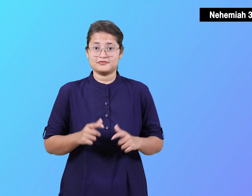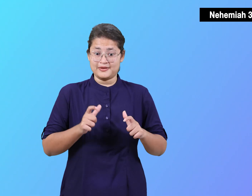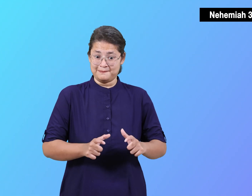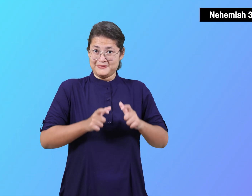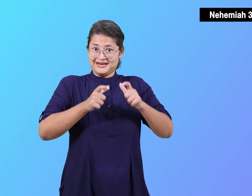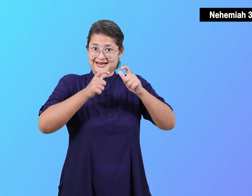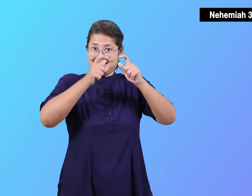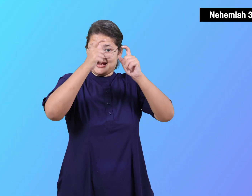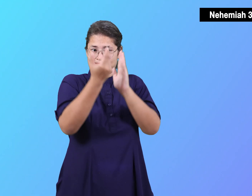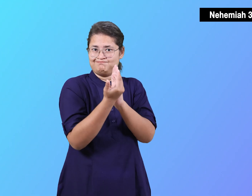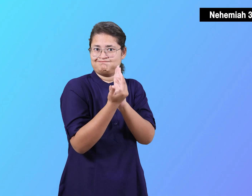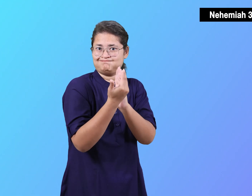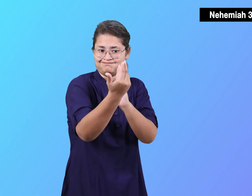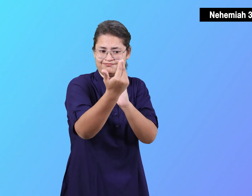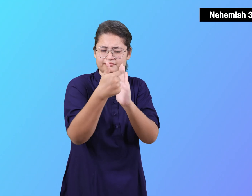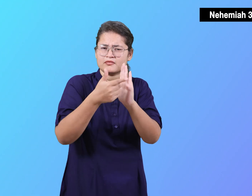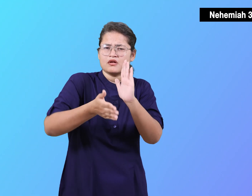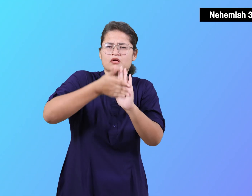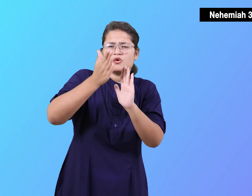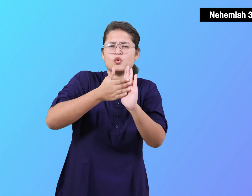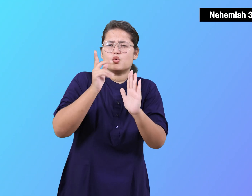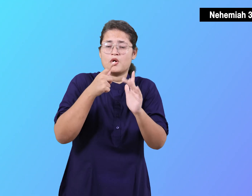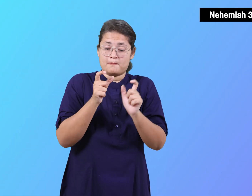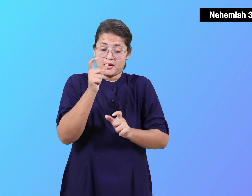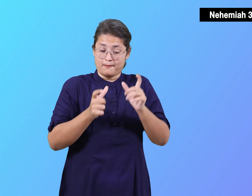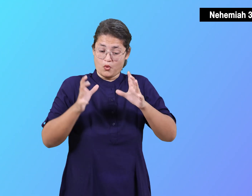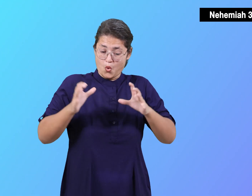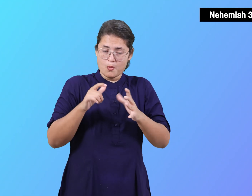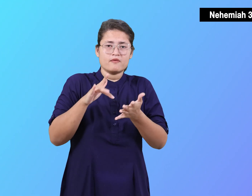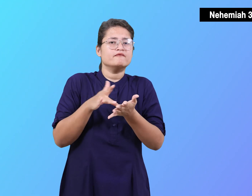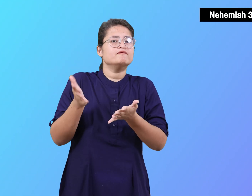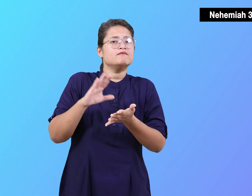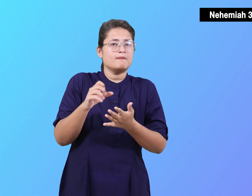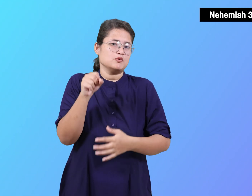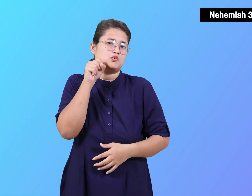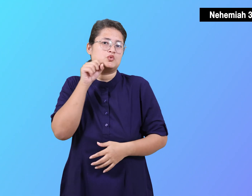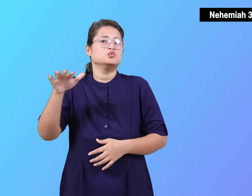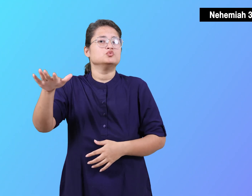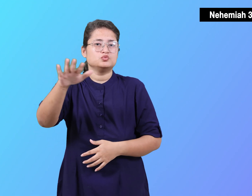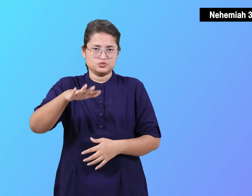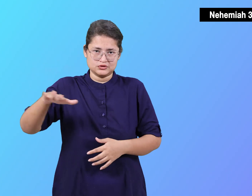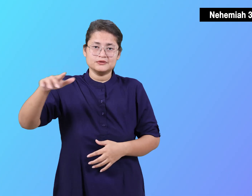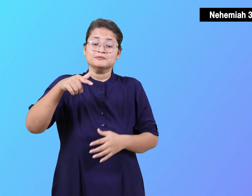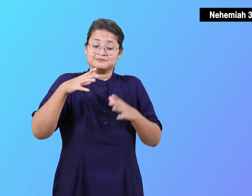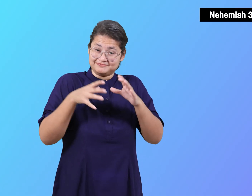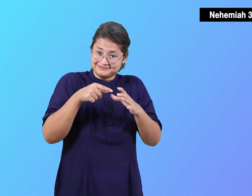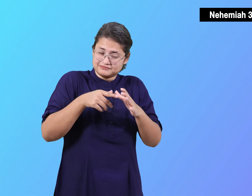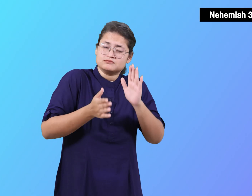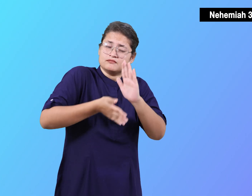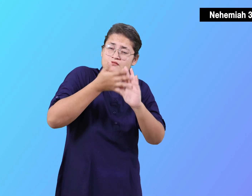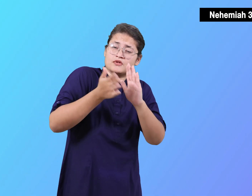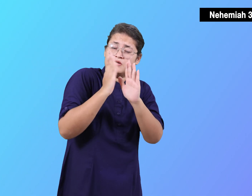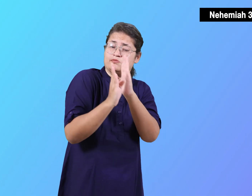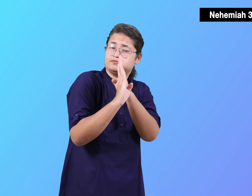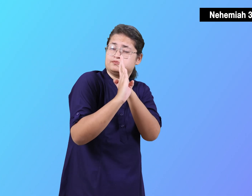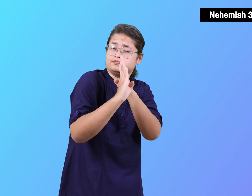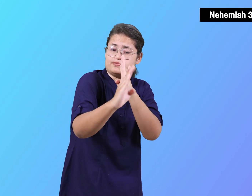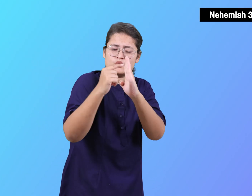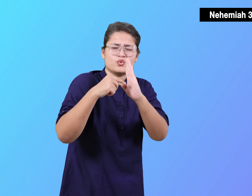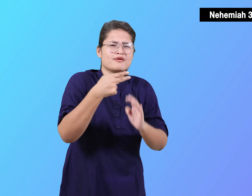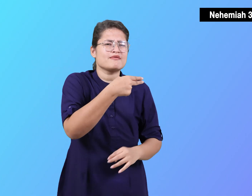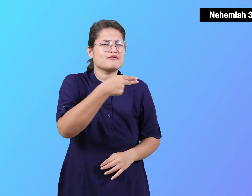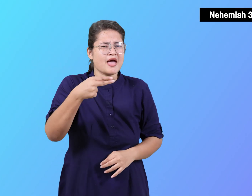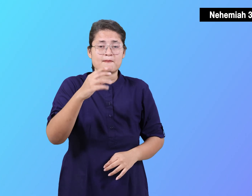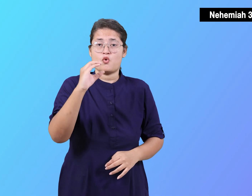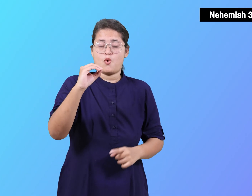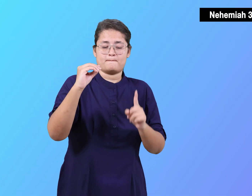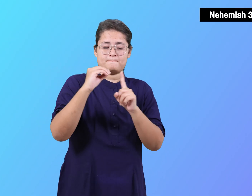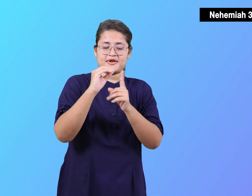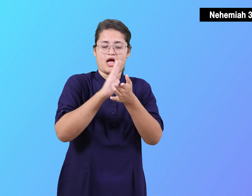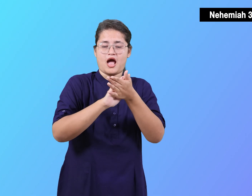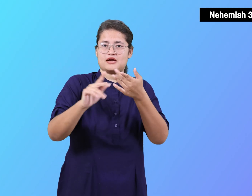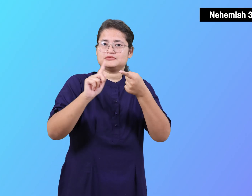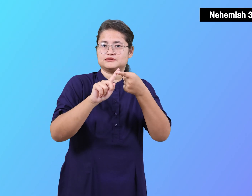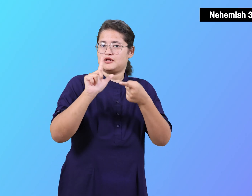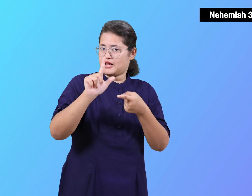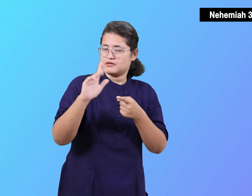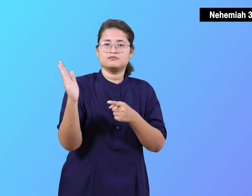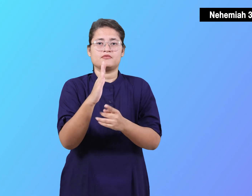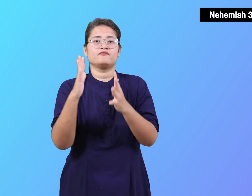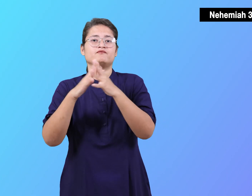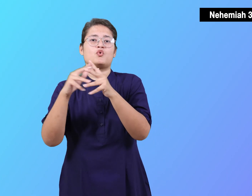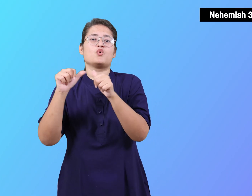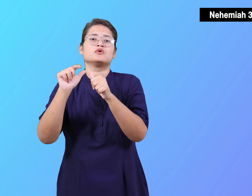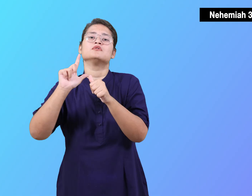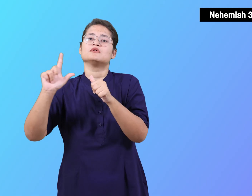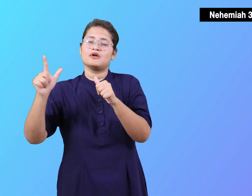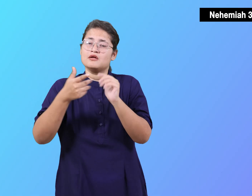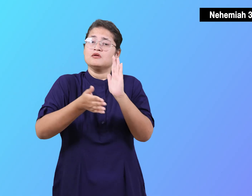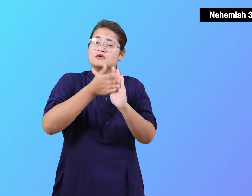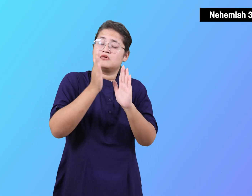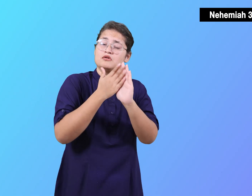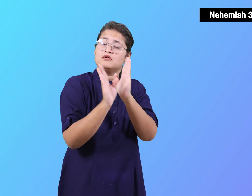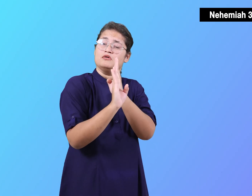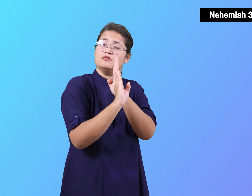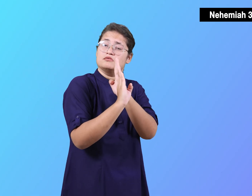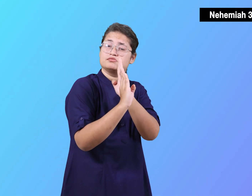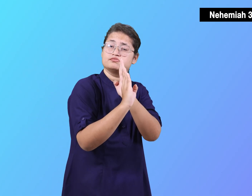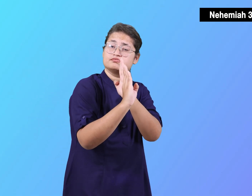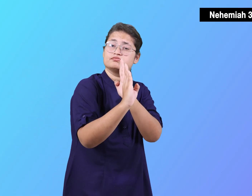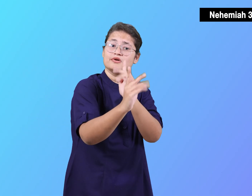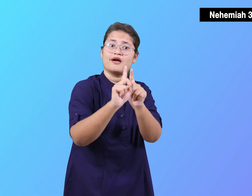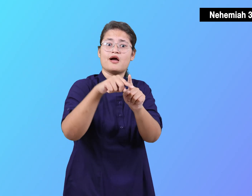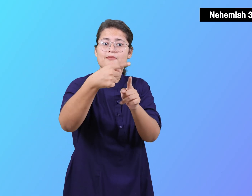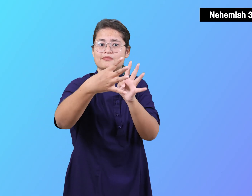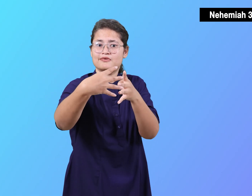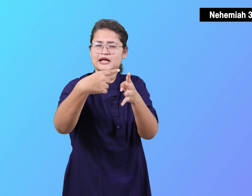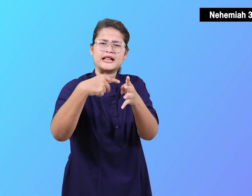The men from Tekoa repaired the rest of that section from the big tower all the way to the Ophel wall.